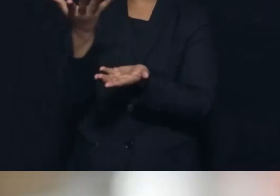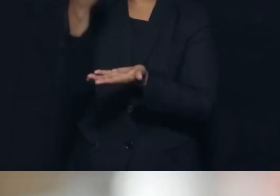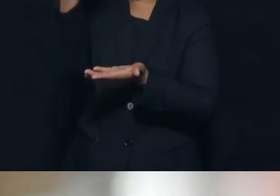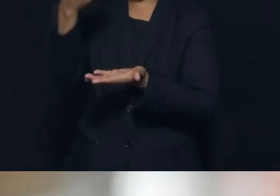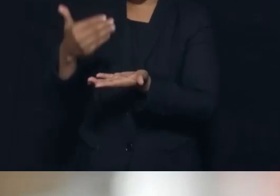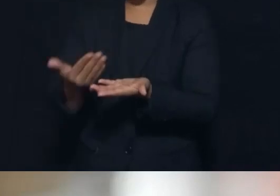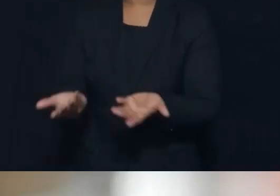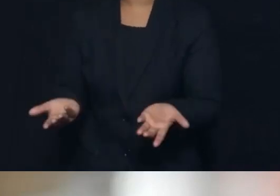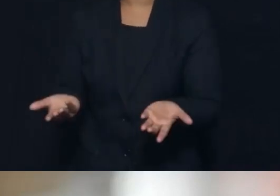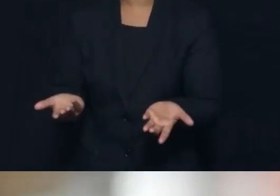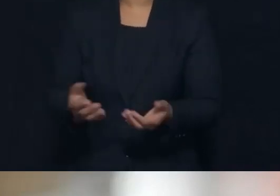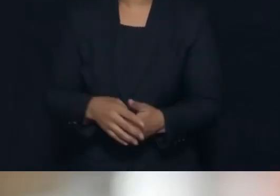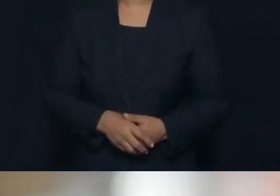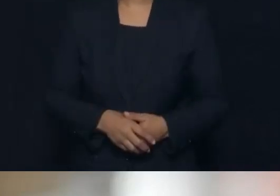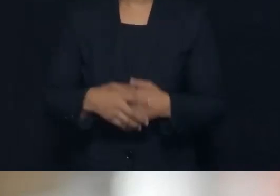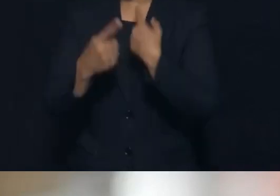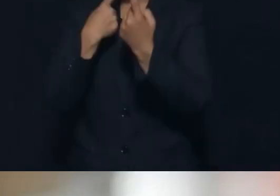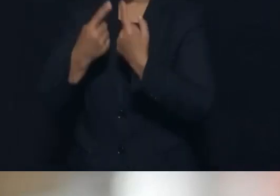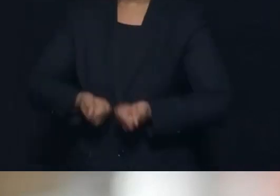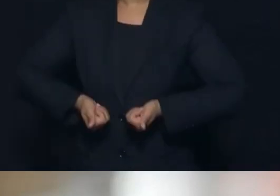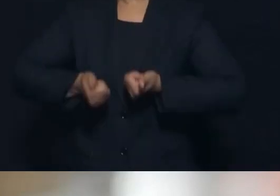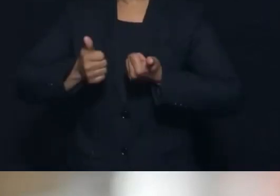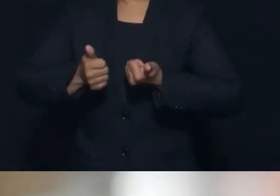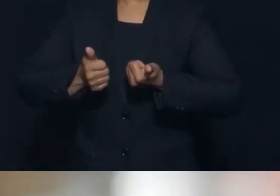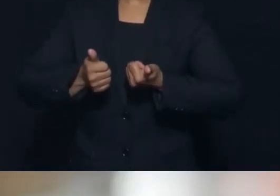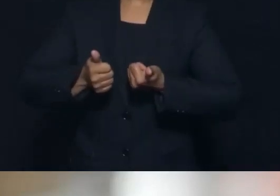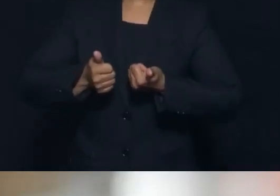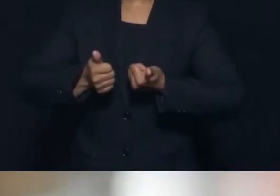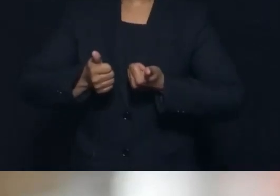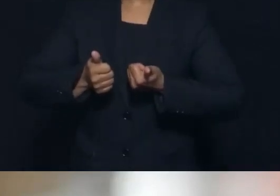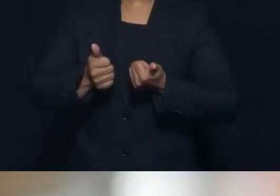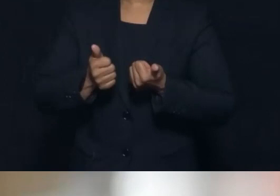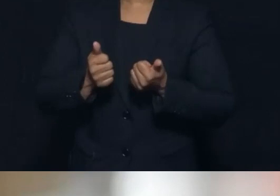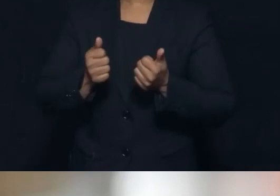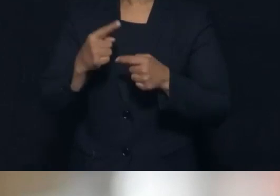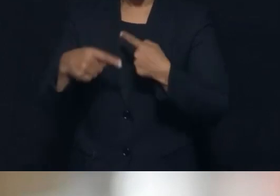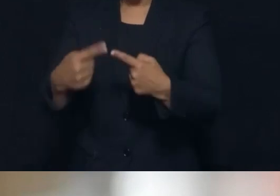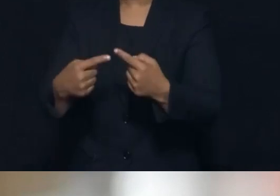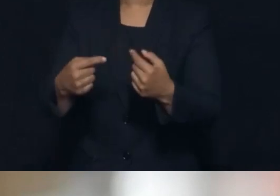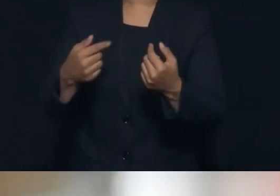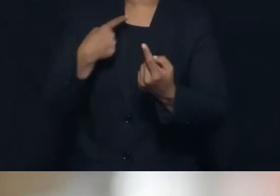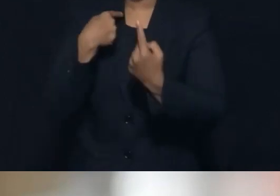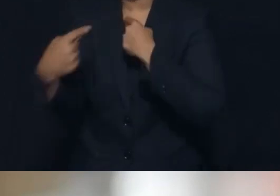The use of the money, we discover that is not so clear. I make an example. The recovery and resilience plan.